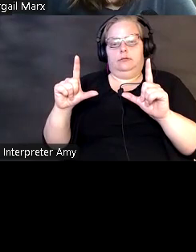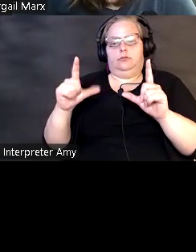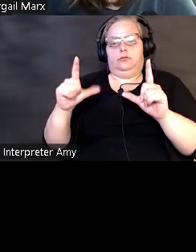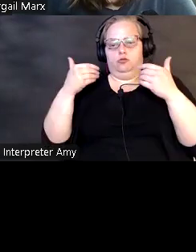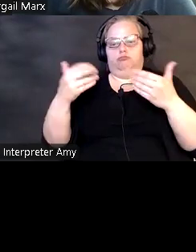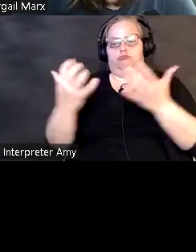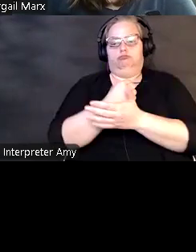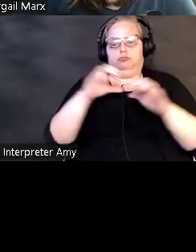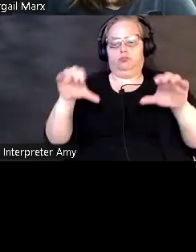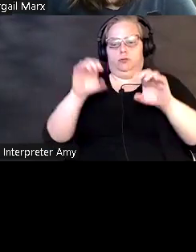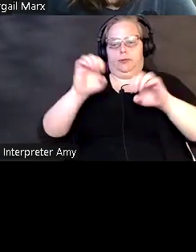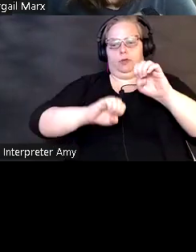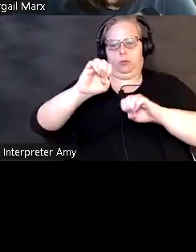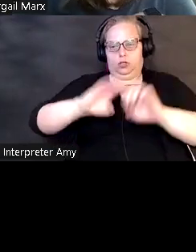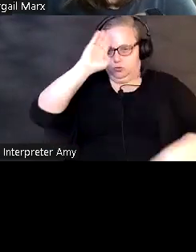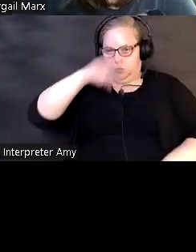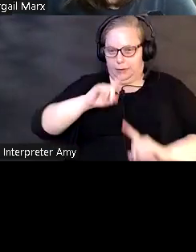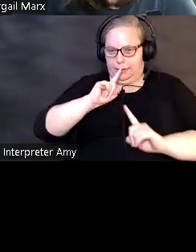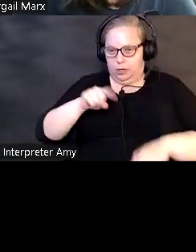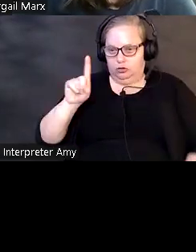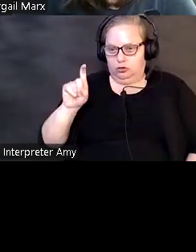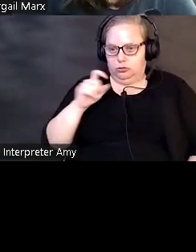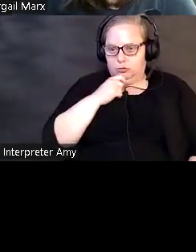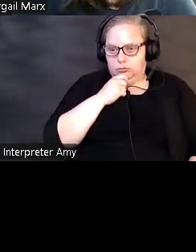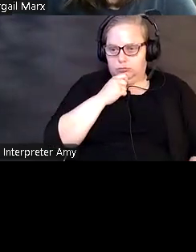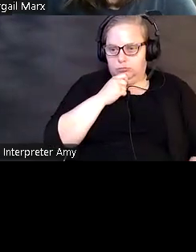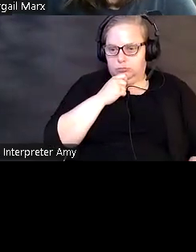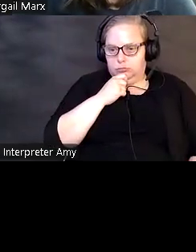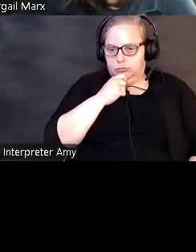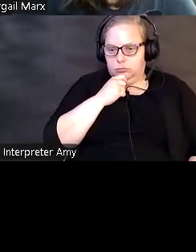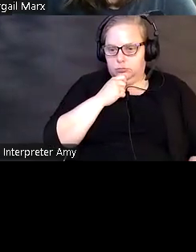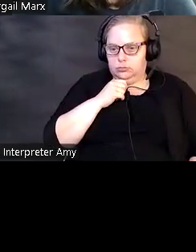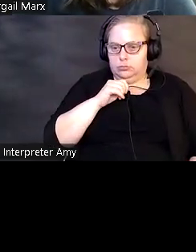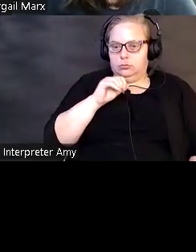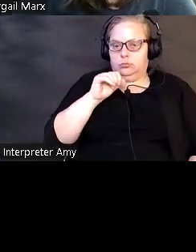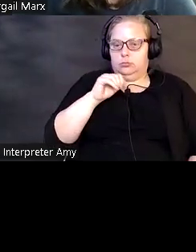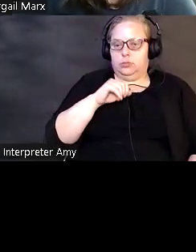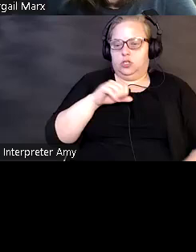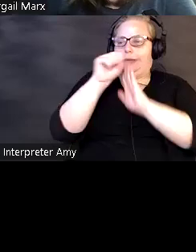Do you know the answer to that? >> Abby: Um -- Jennifer: So like your state license, I think.